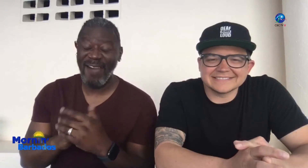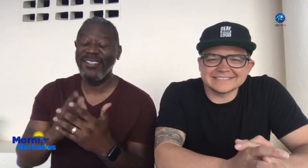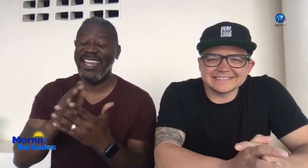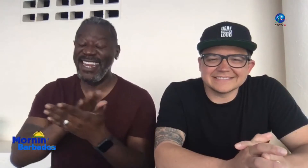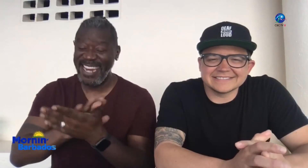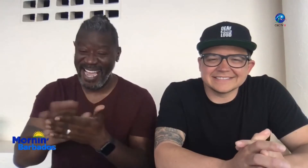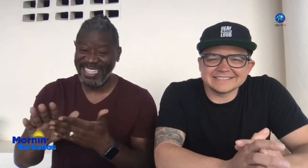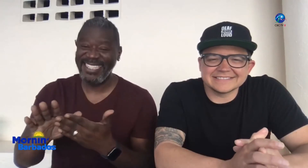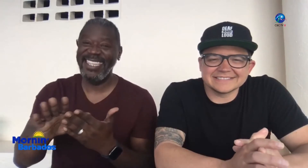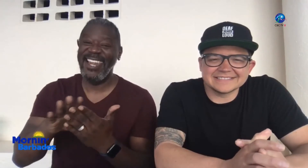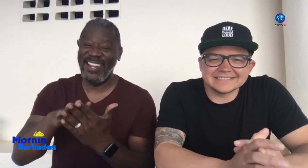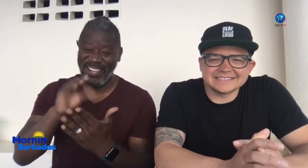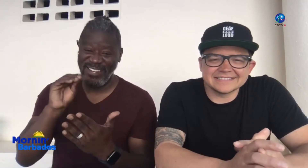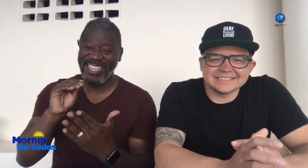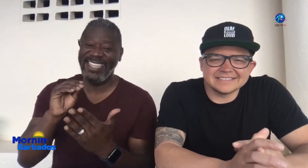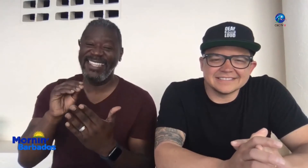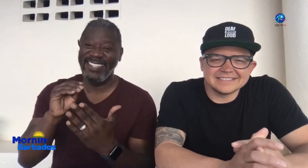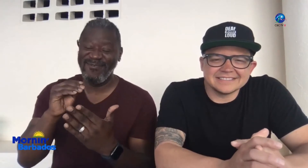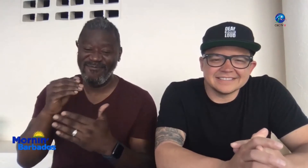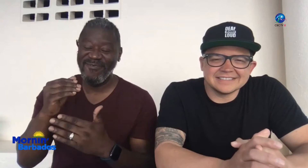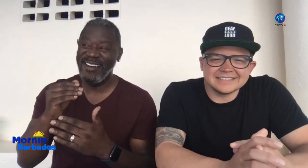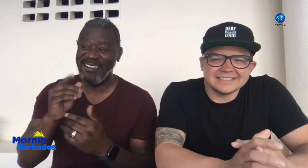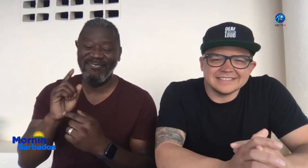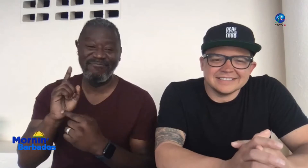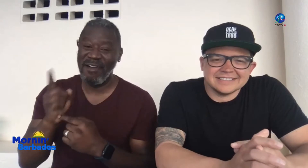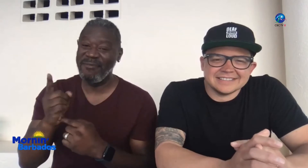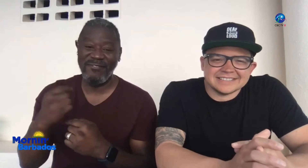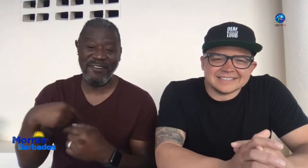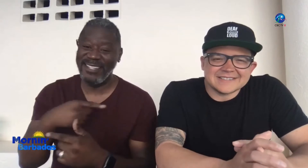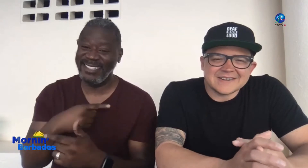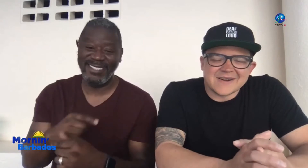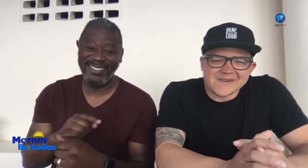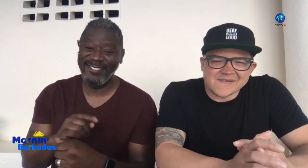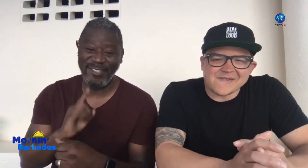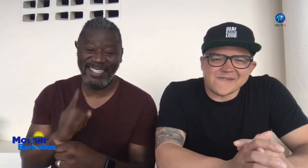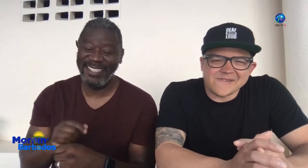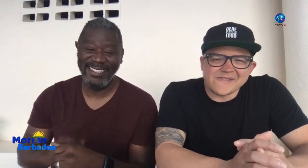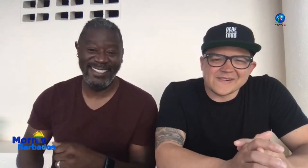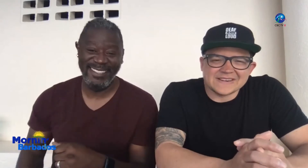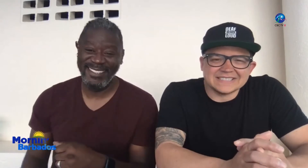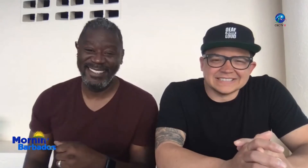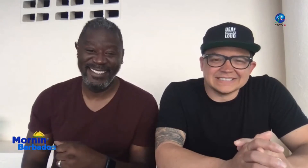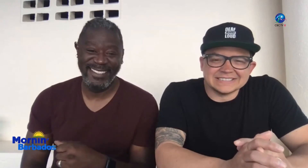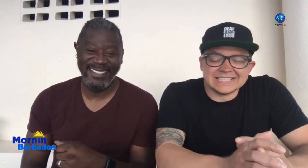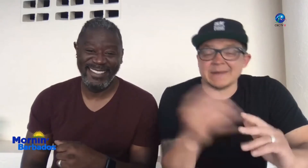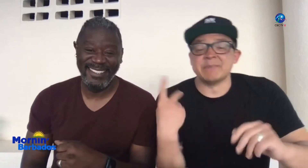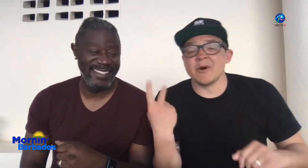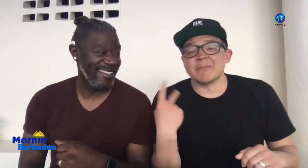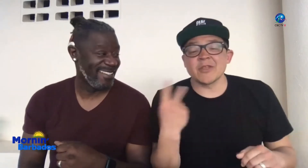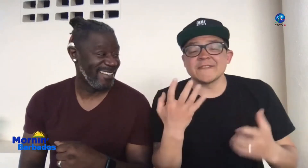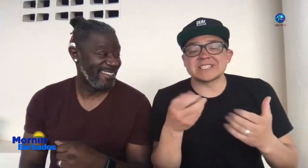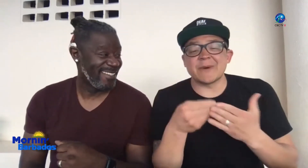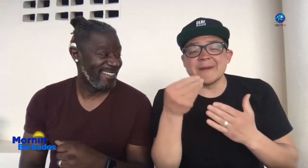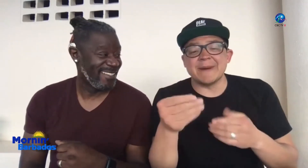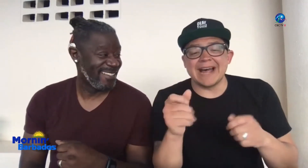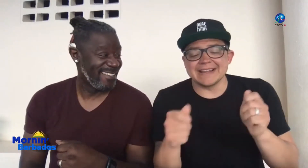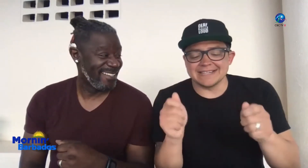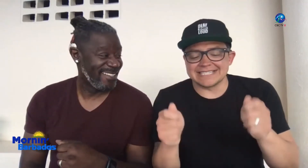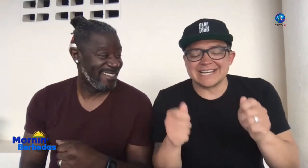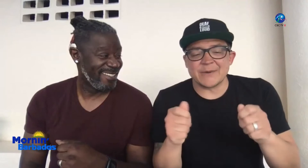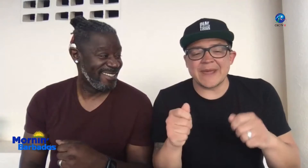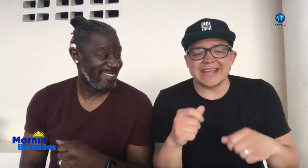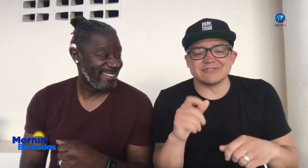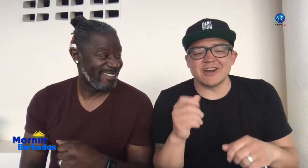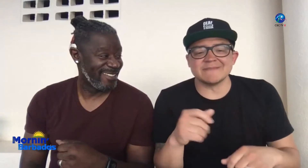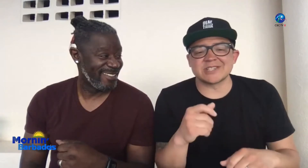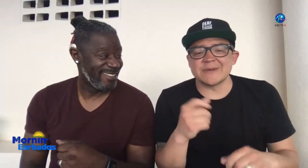that was a nice learning um moment for us really yeah both of us want to buy a steel pan drum so